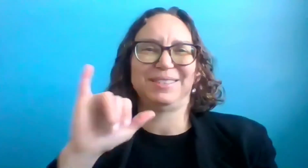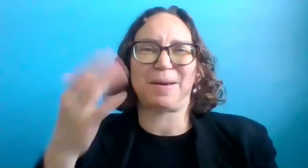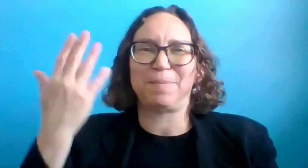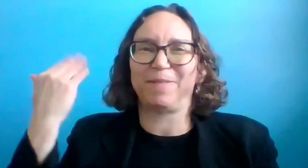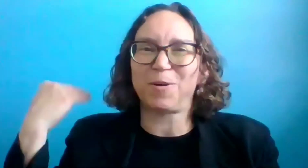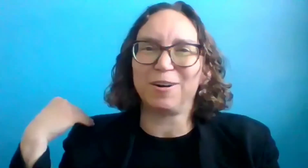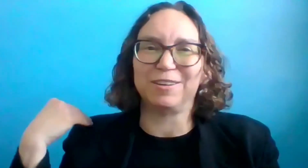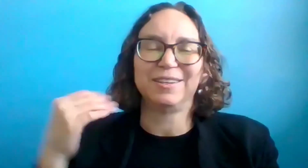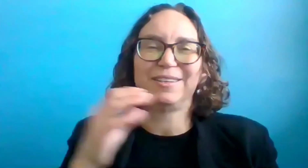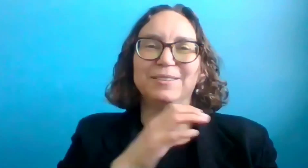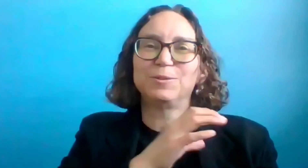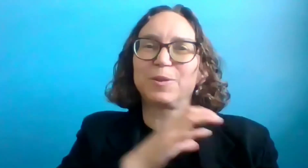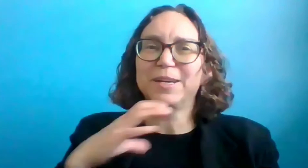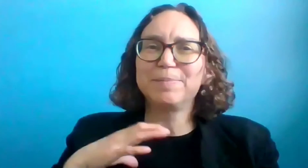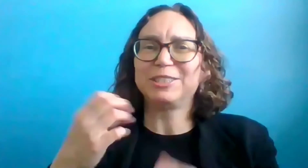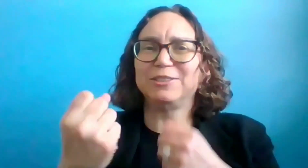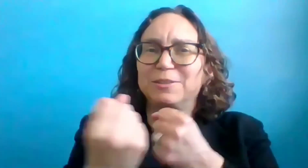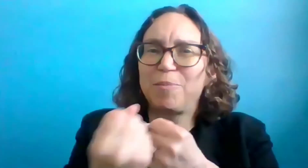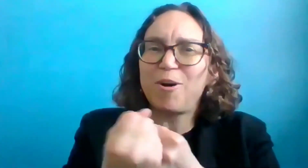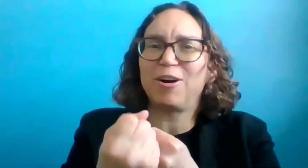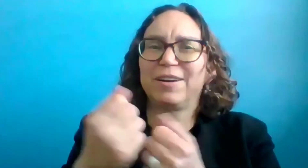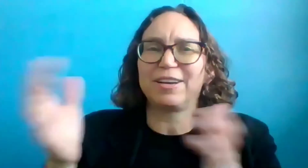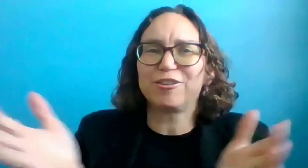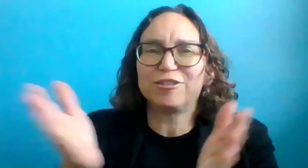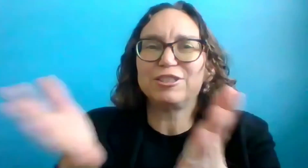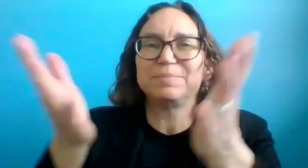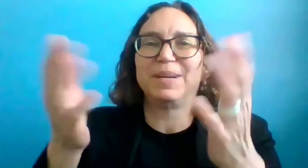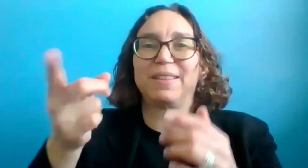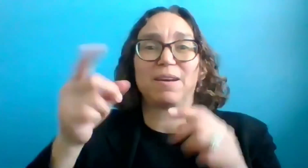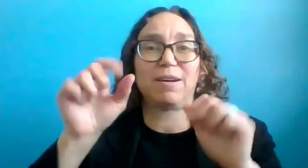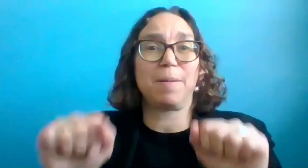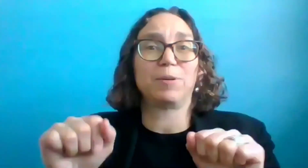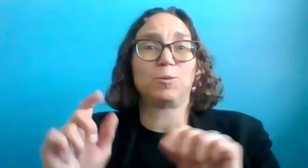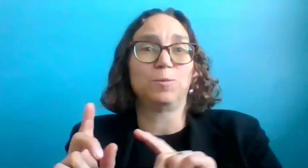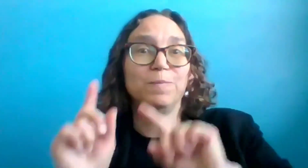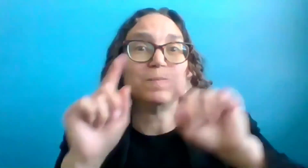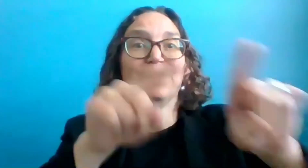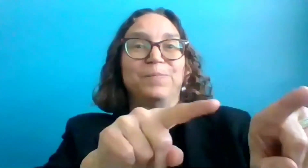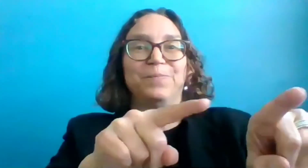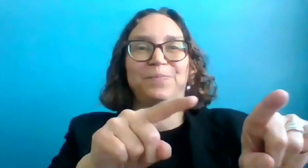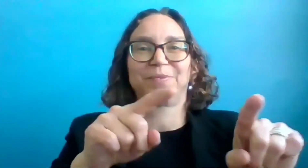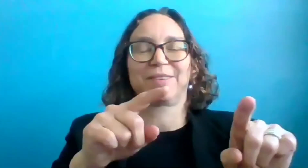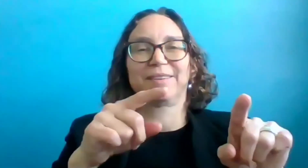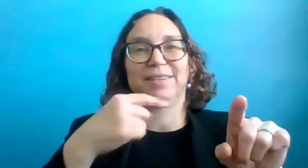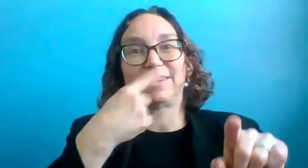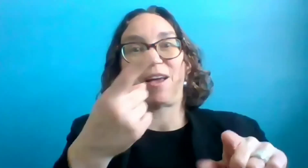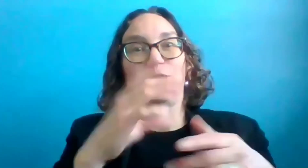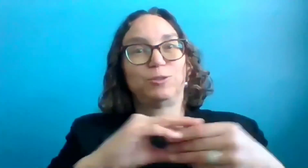They had never experienced that type of engagement before, and with our encouragement